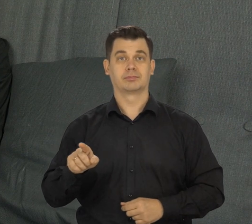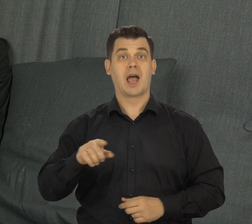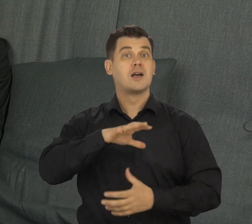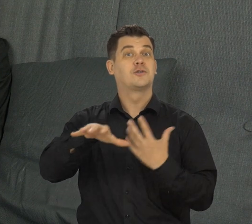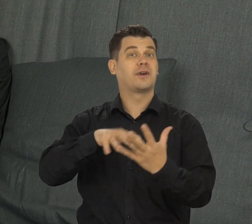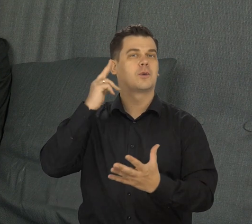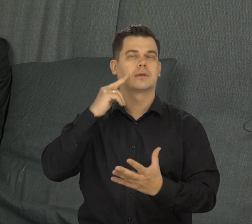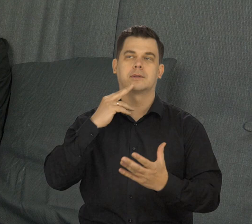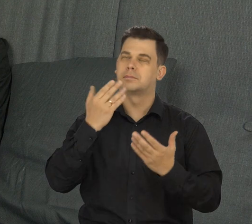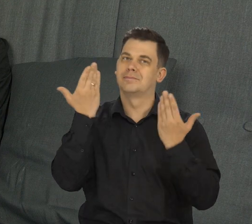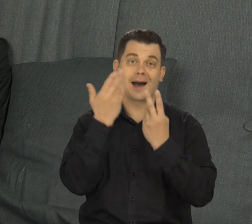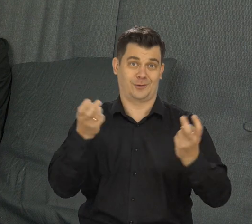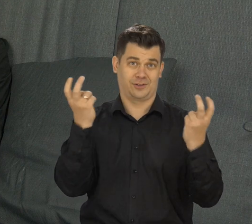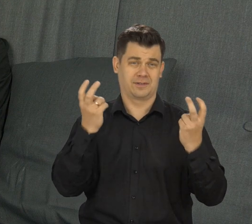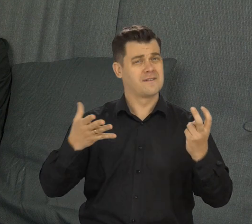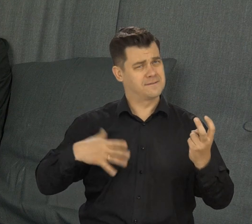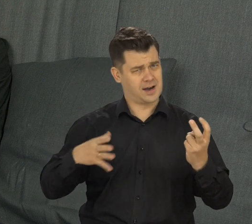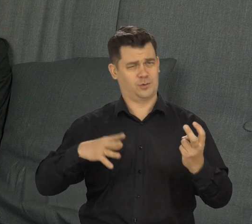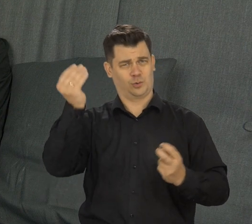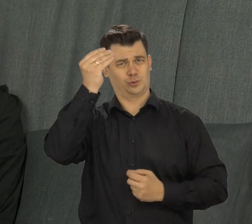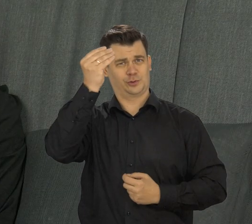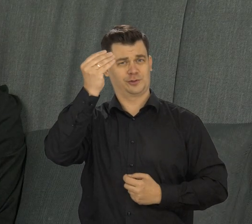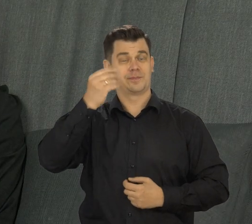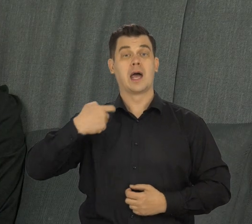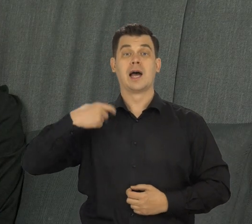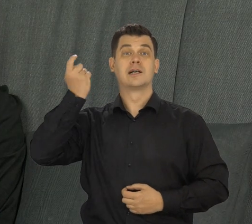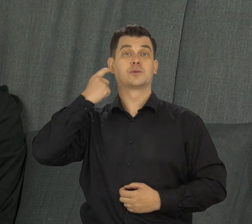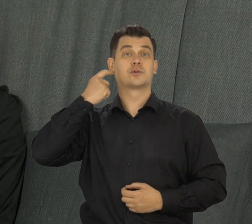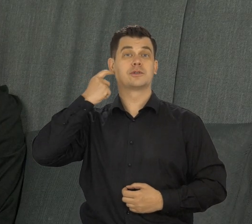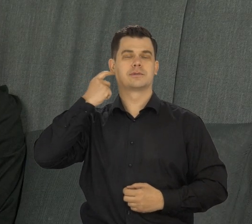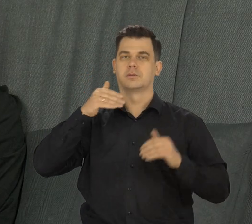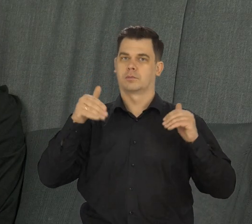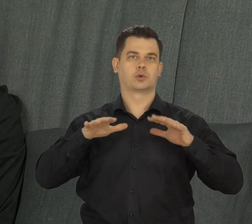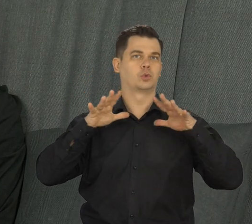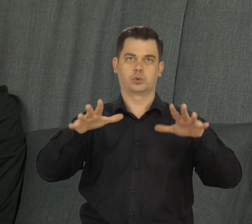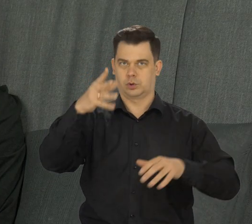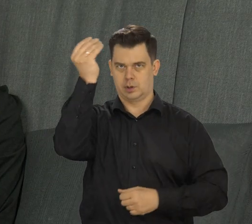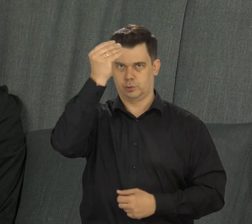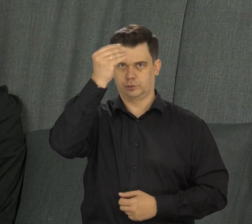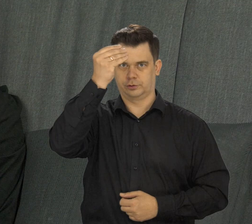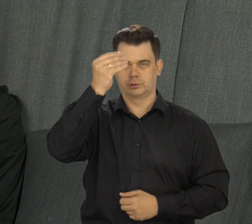because the world of the deaf is extremely interesting. We, the hearing people, can learn learn a great deal from the deaf.